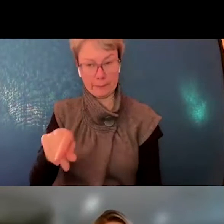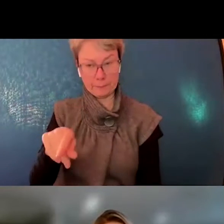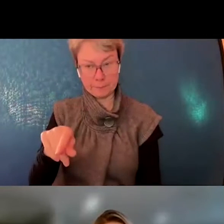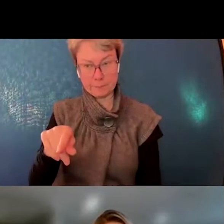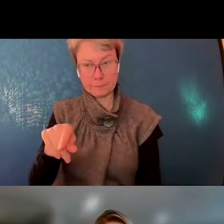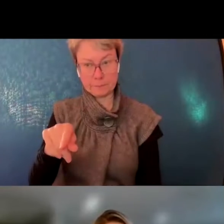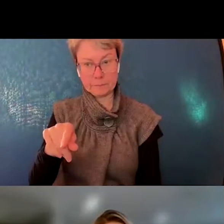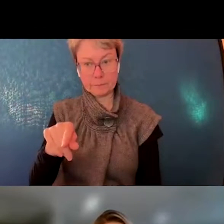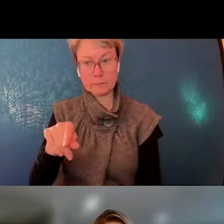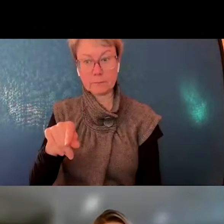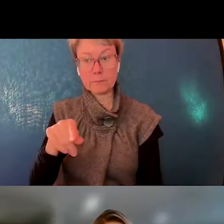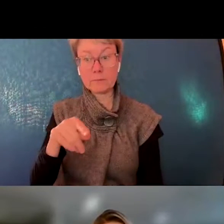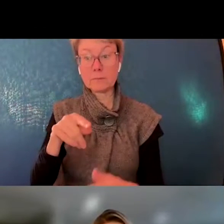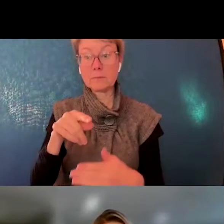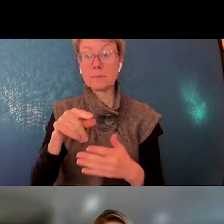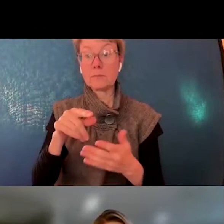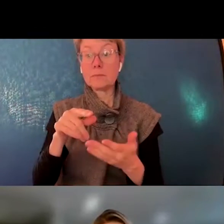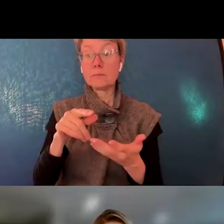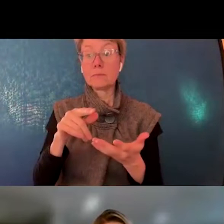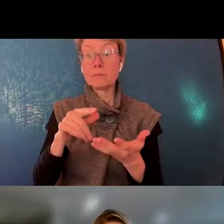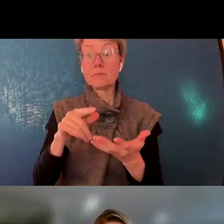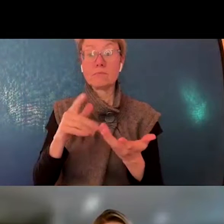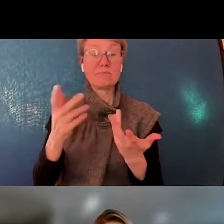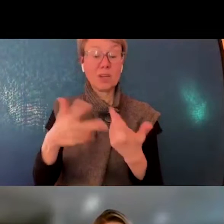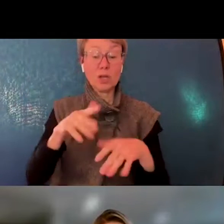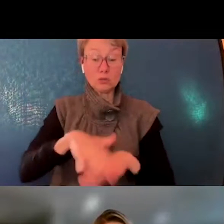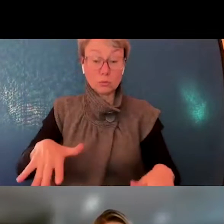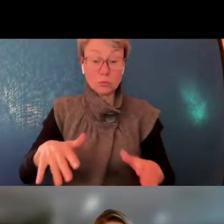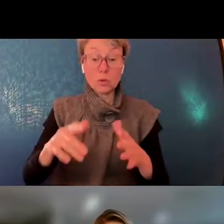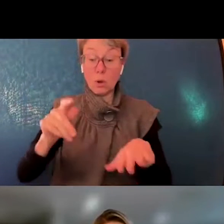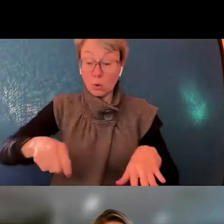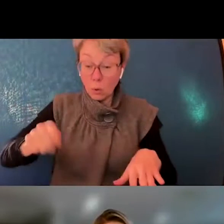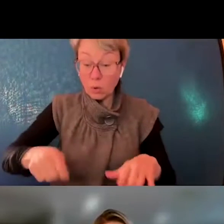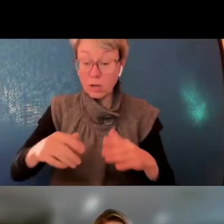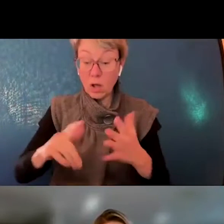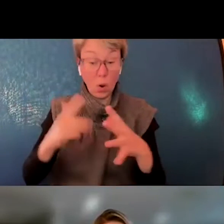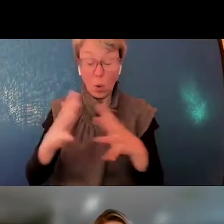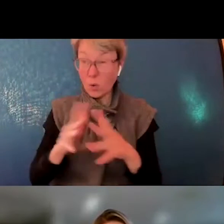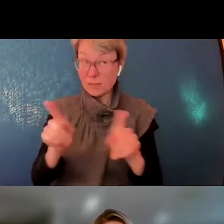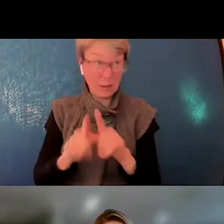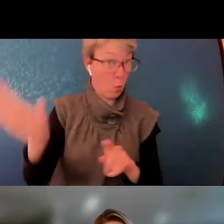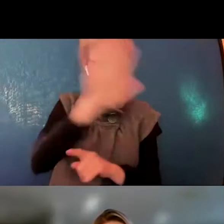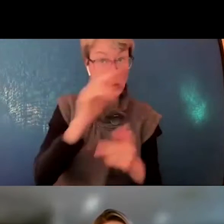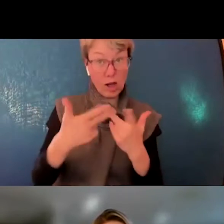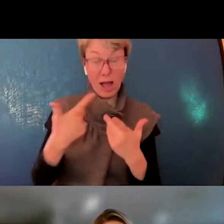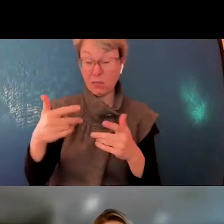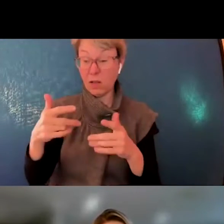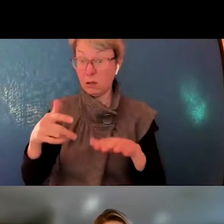same as it is in the local court or district court and above however there's one that is children get